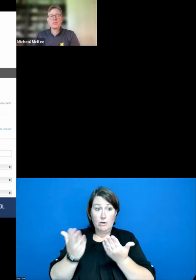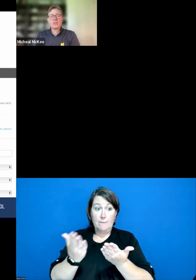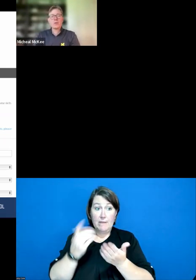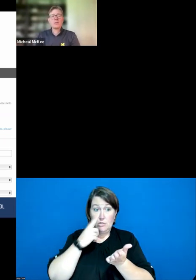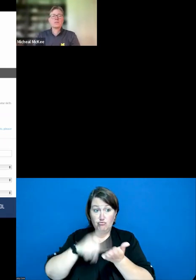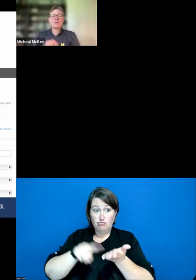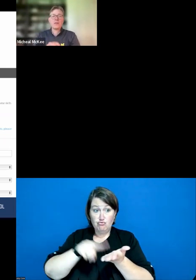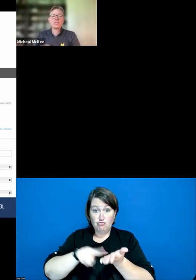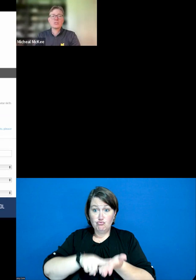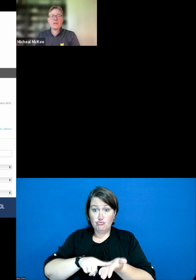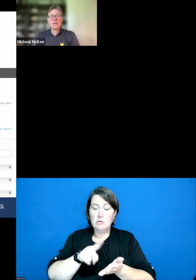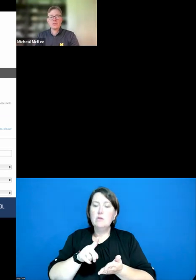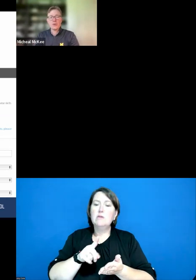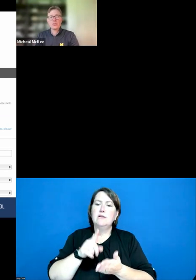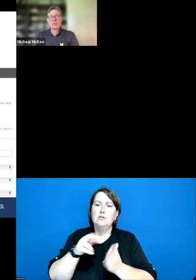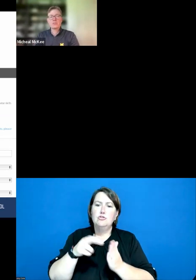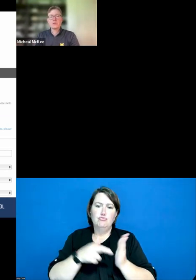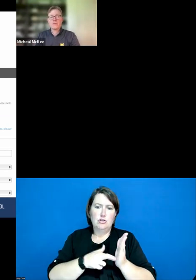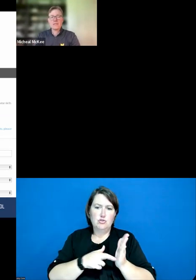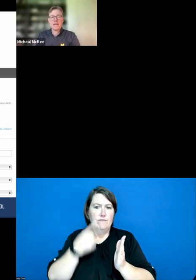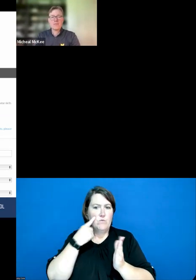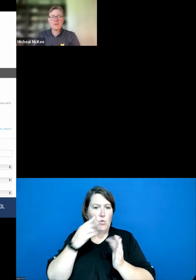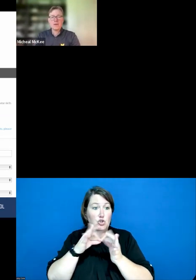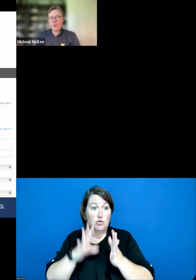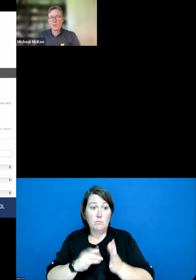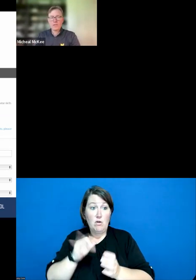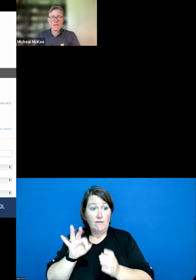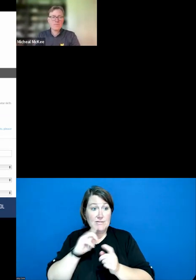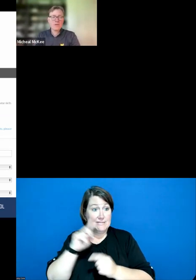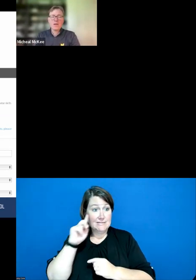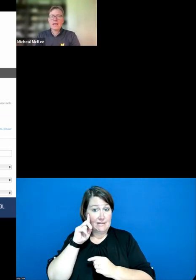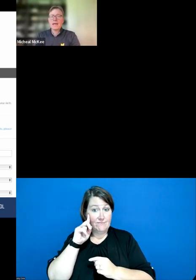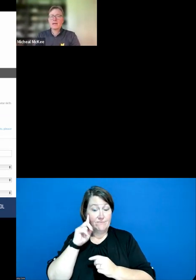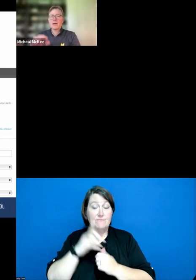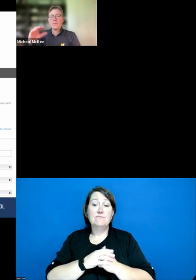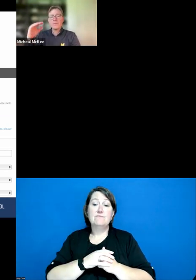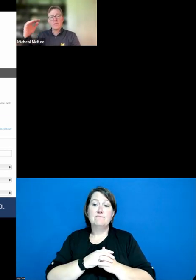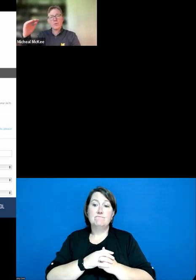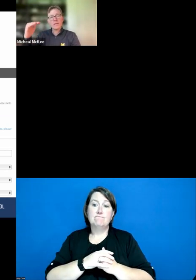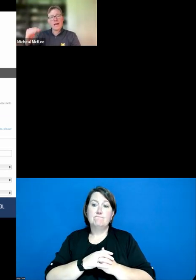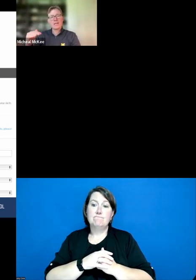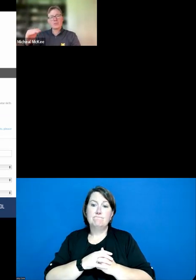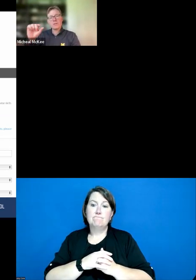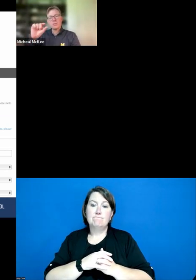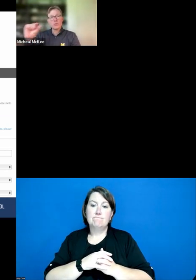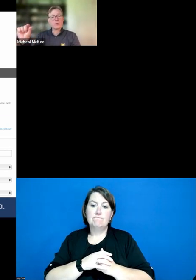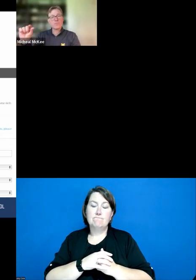into is the registry interpreters of the DP or for the DP. And you can actually search